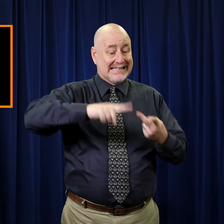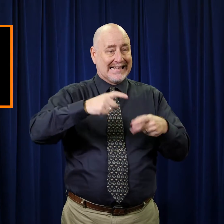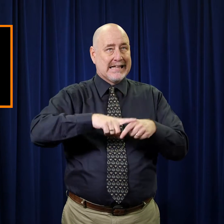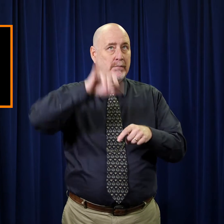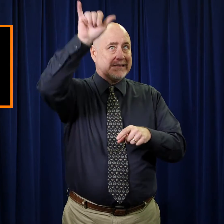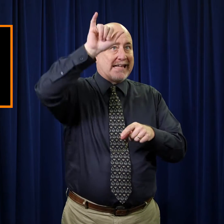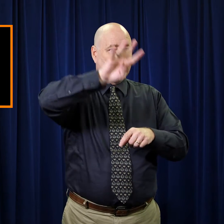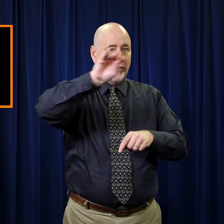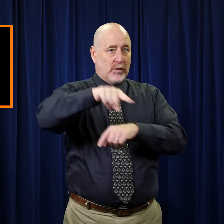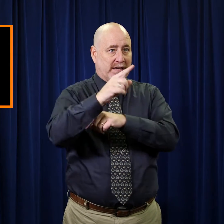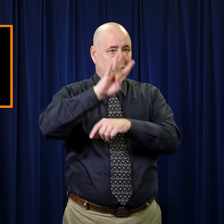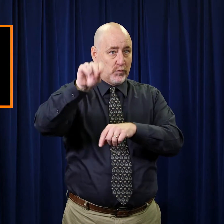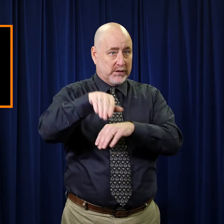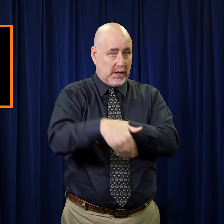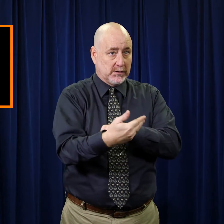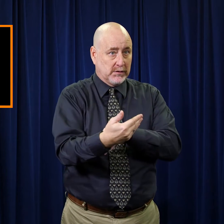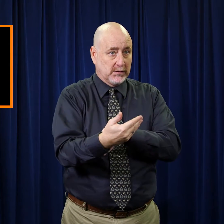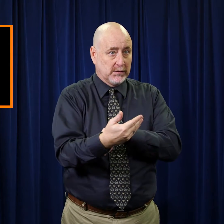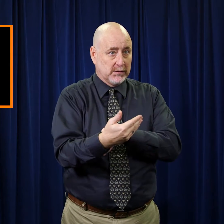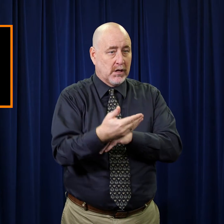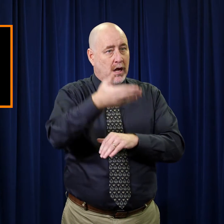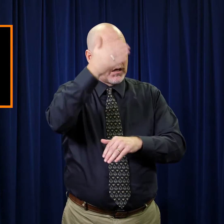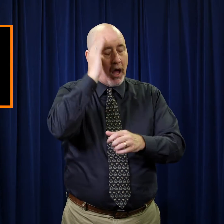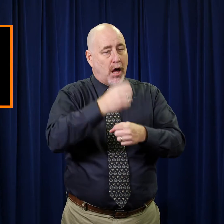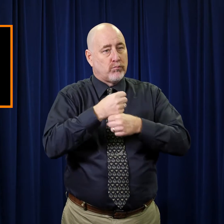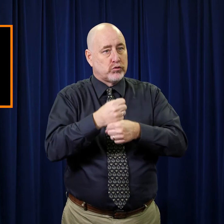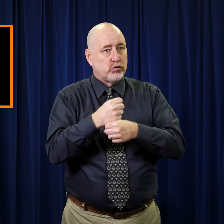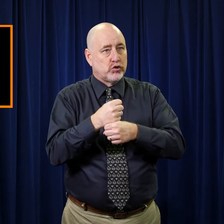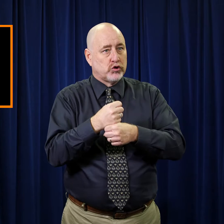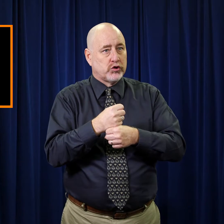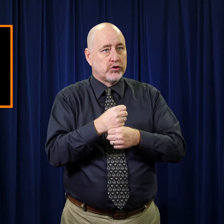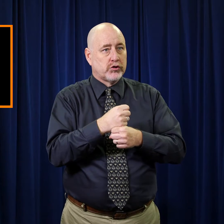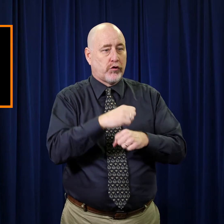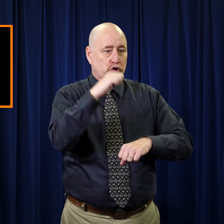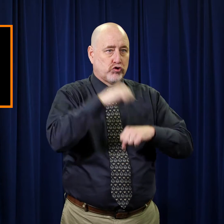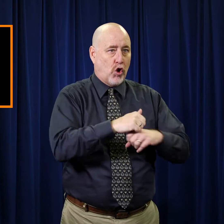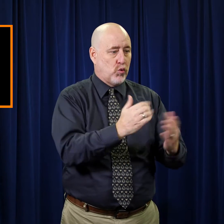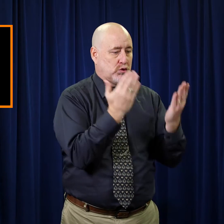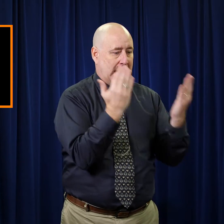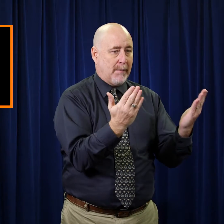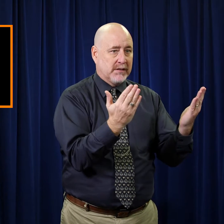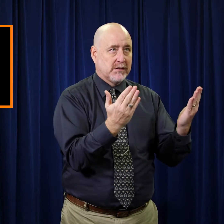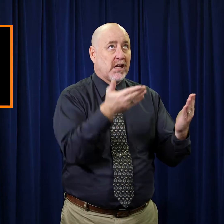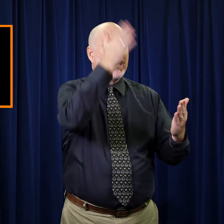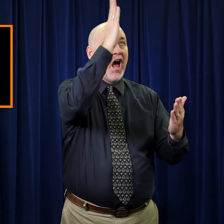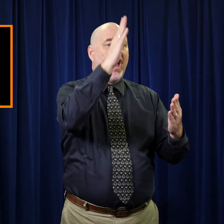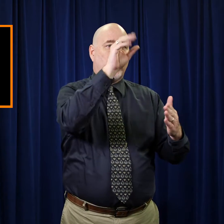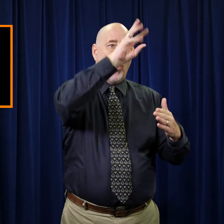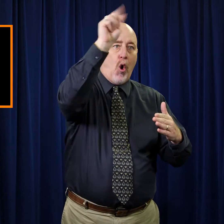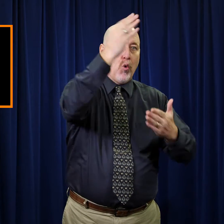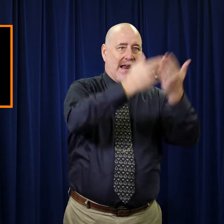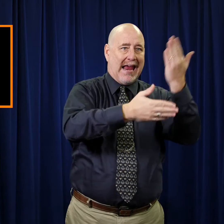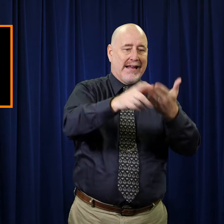This time it's going to be for 40 days and 40 nights. God produces the tables of stone. He's going to write on them